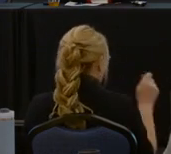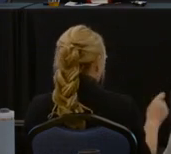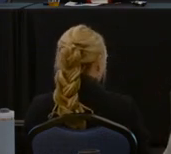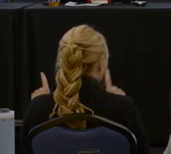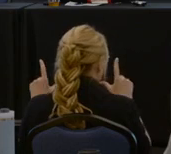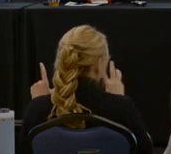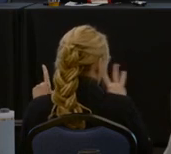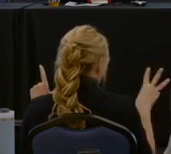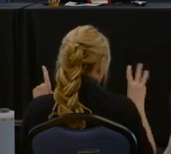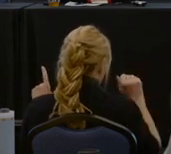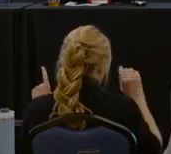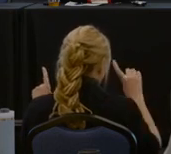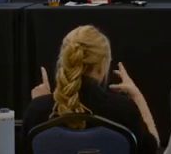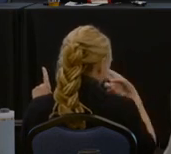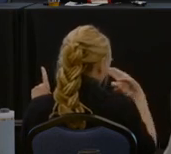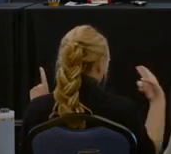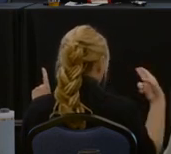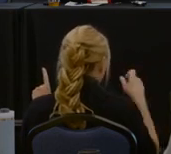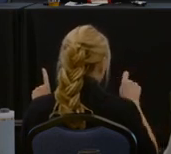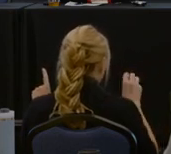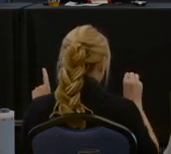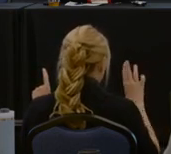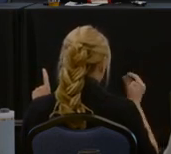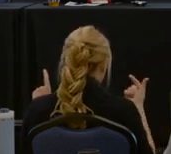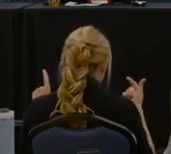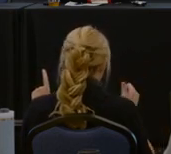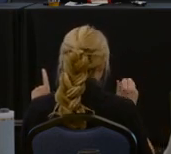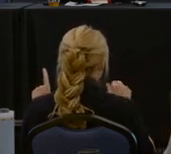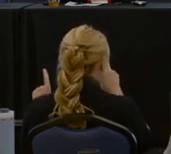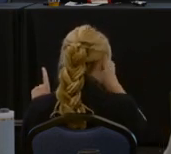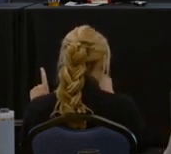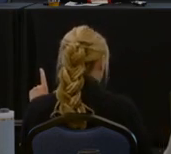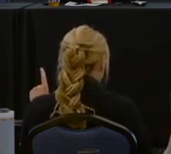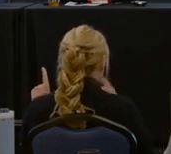ACDHH.org and you can look for that list